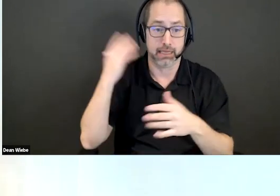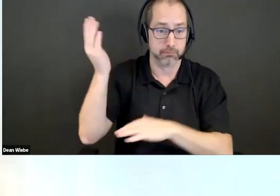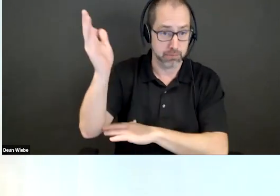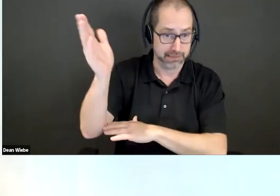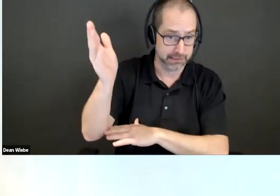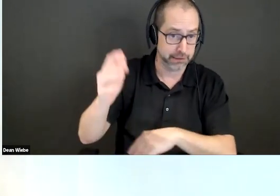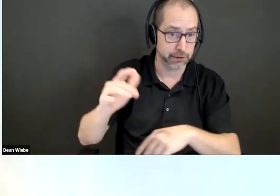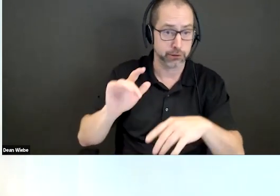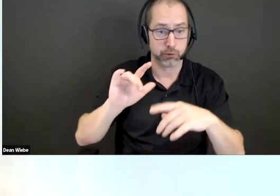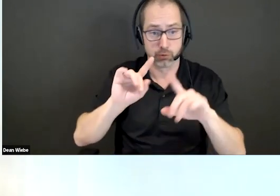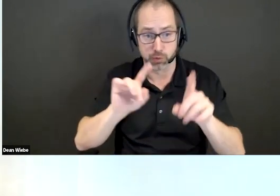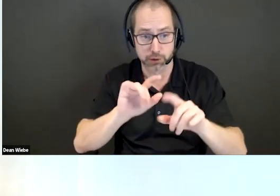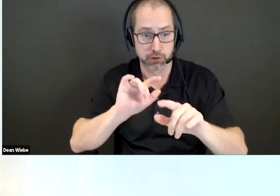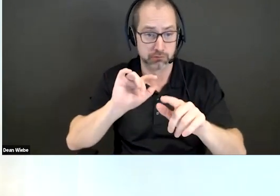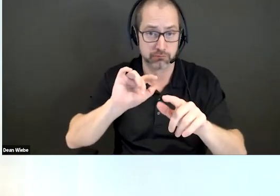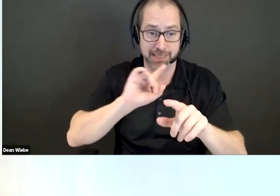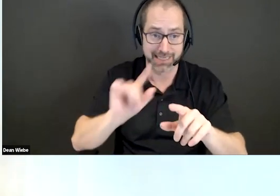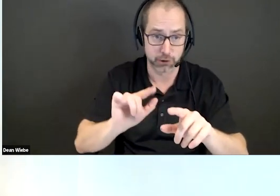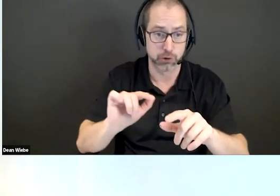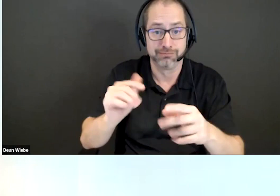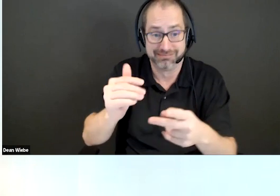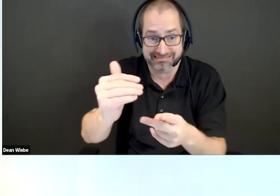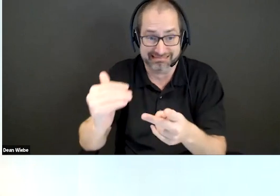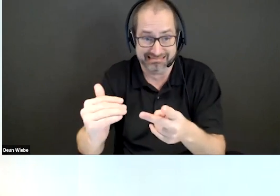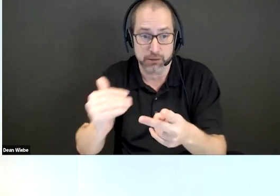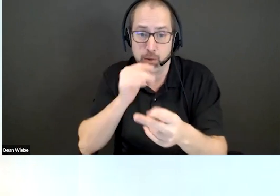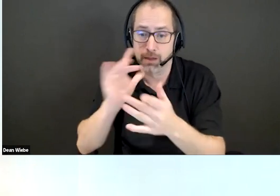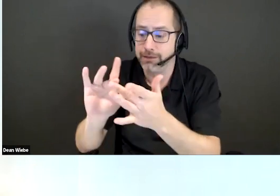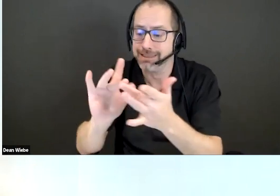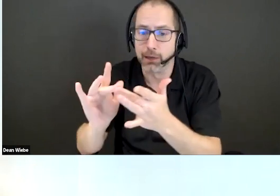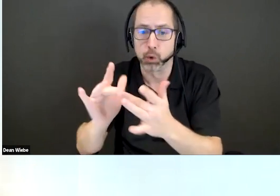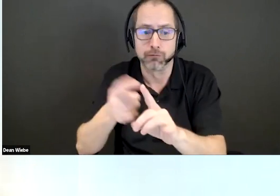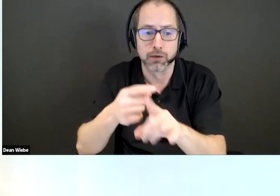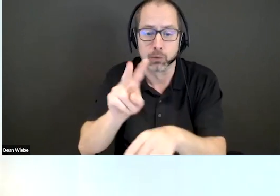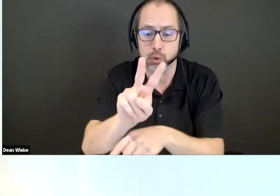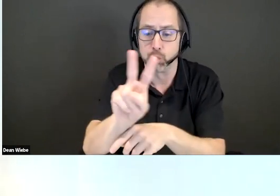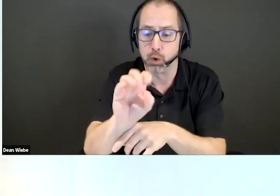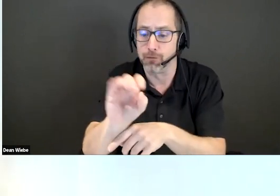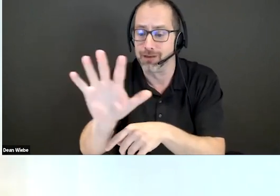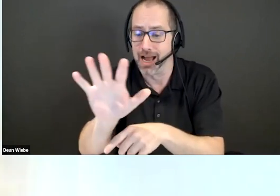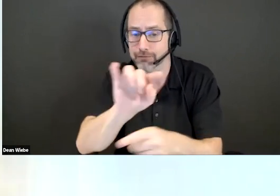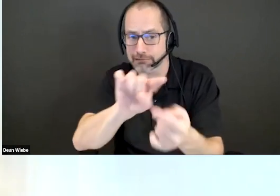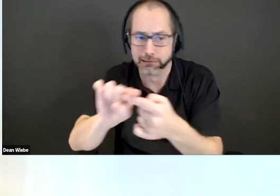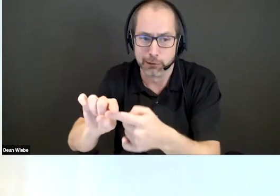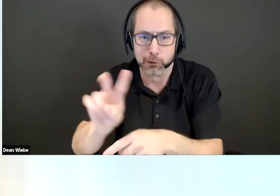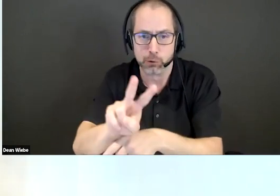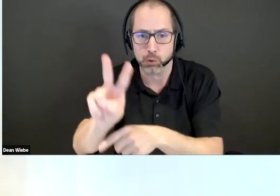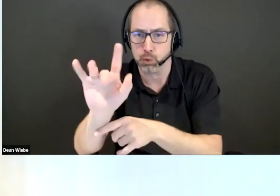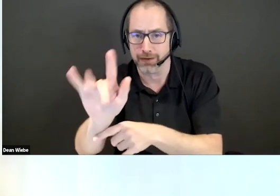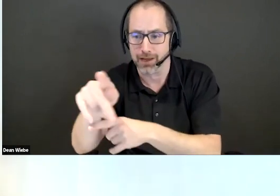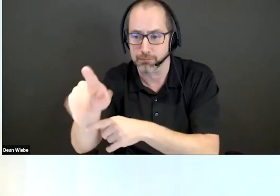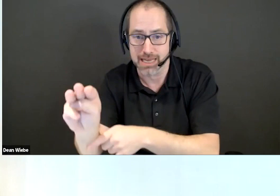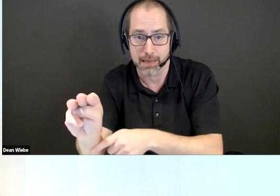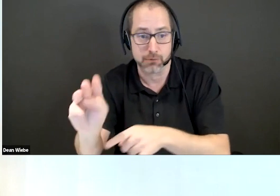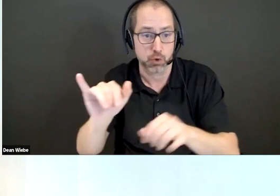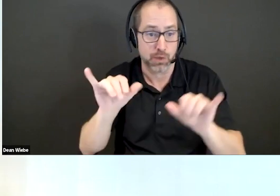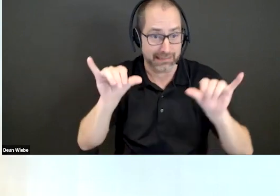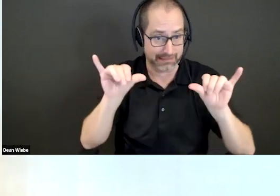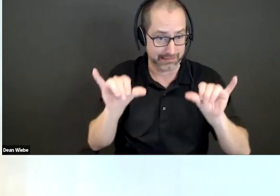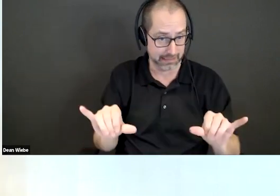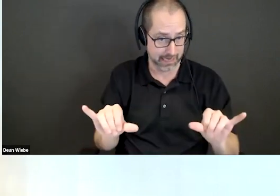will also be a networking session from 2:05-2:25 PM, so please do feel free to stay on and join